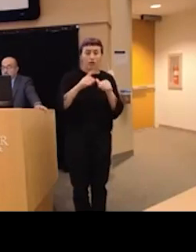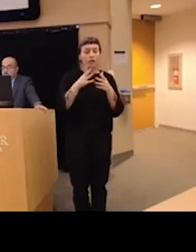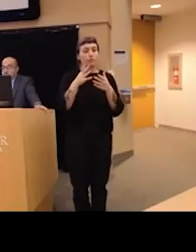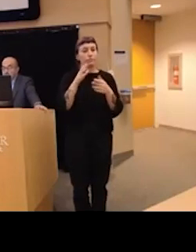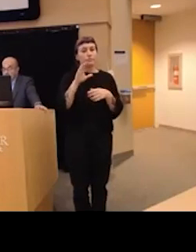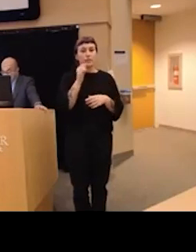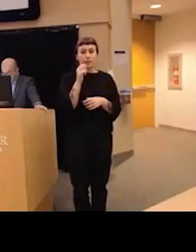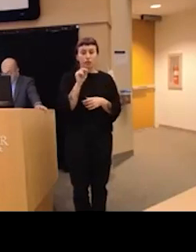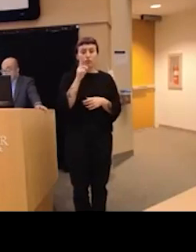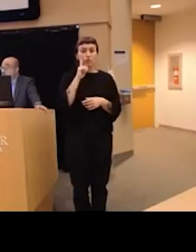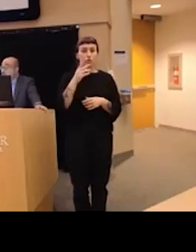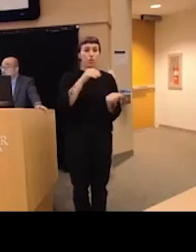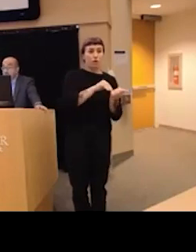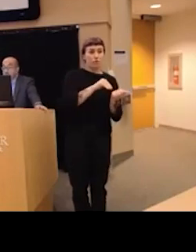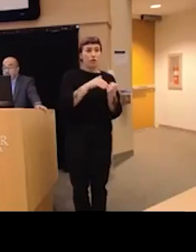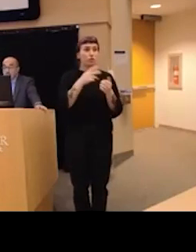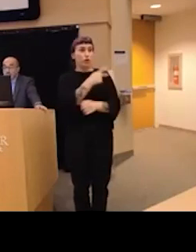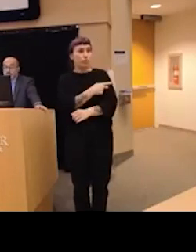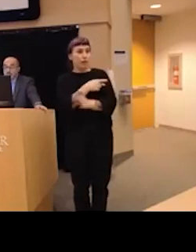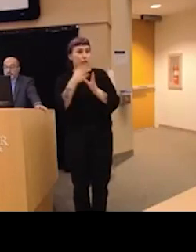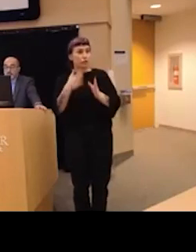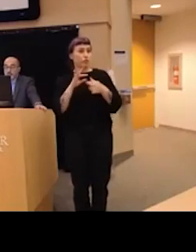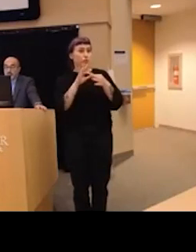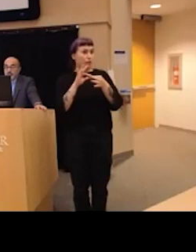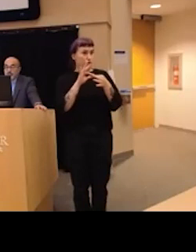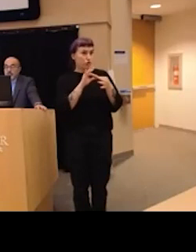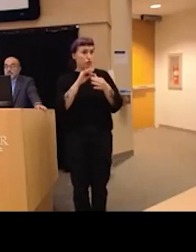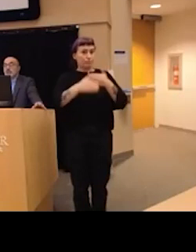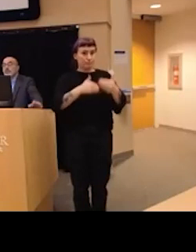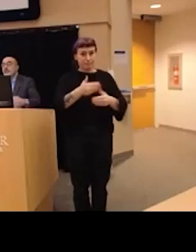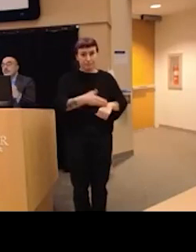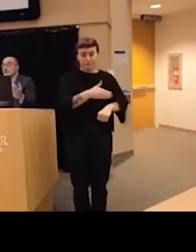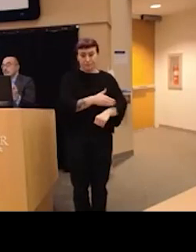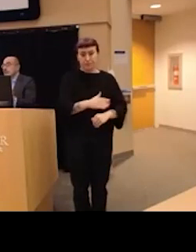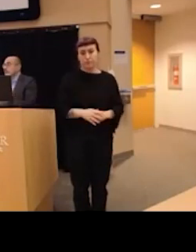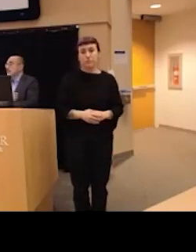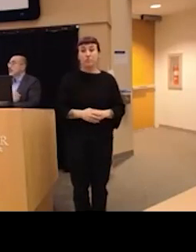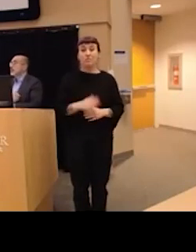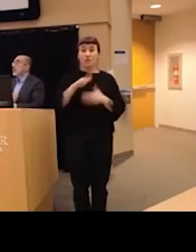patient relationship and shared decision-making uh approaches and this whole approach of treating